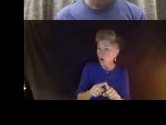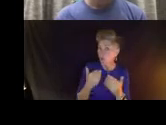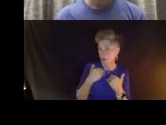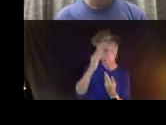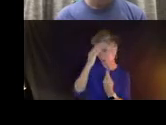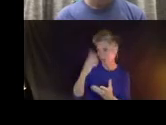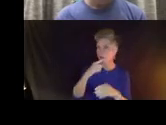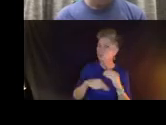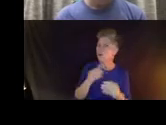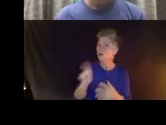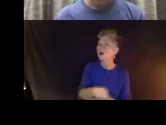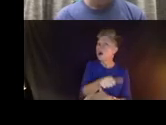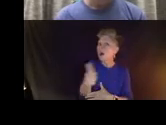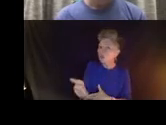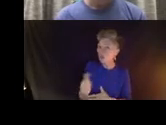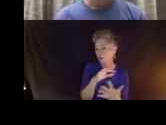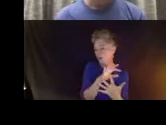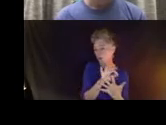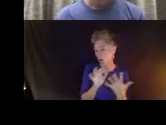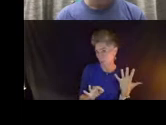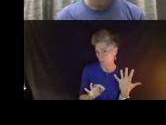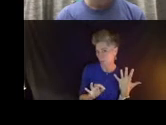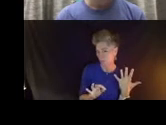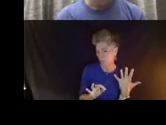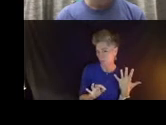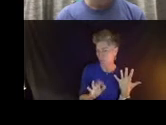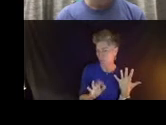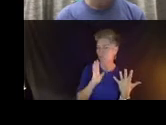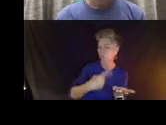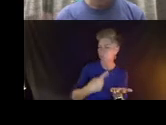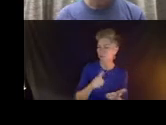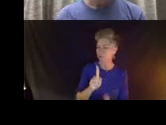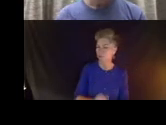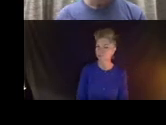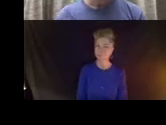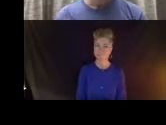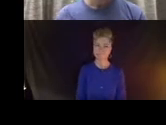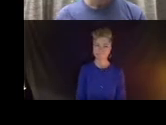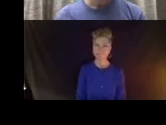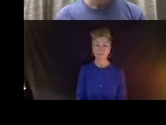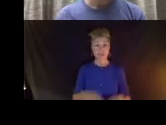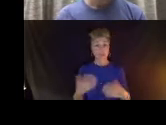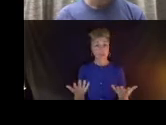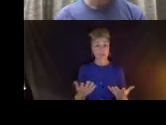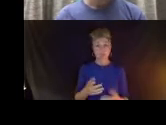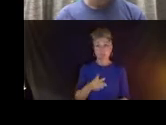other avenues to go down, and we're gonna talk about that in just a moment. And again, does masculinizing or feminizing therapy